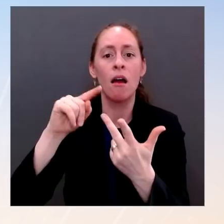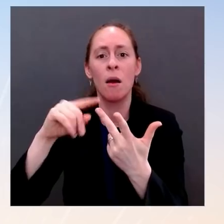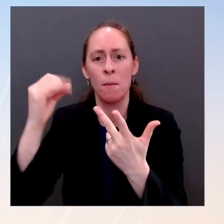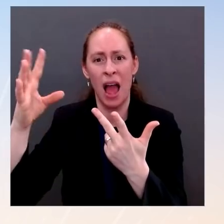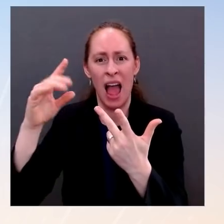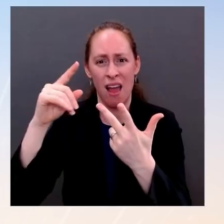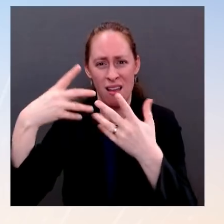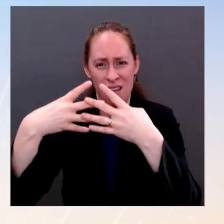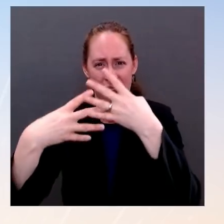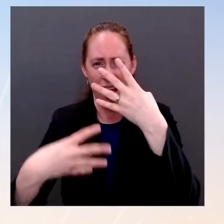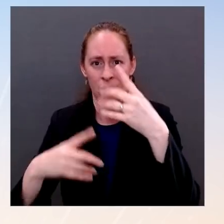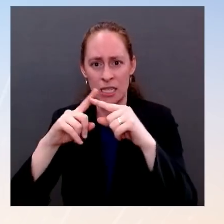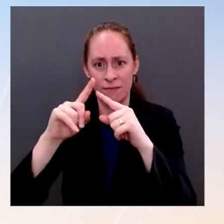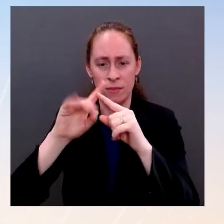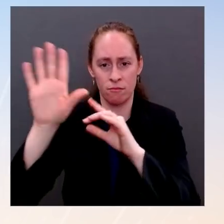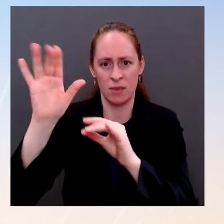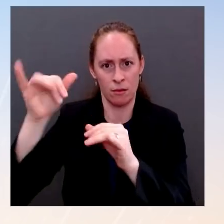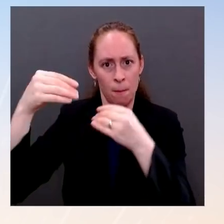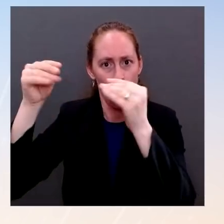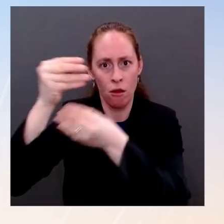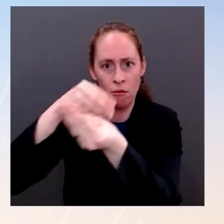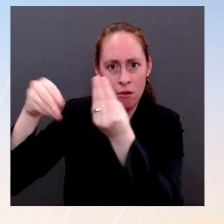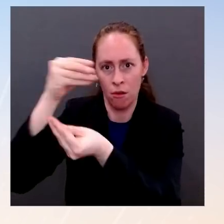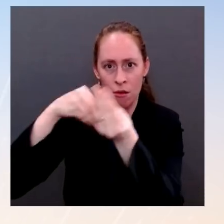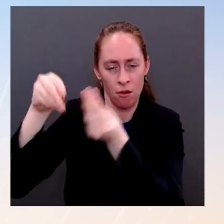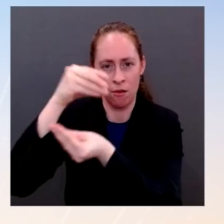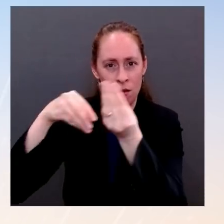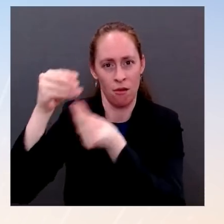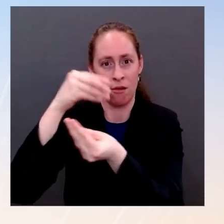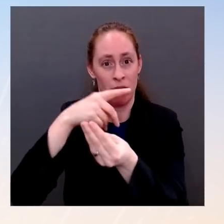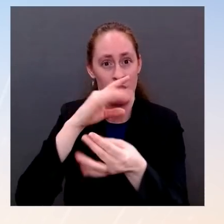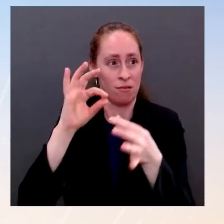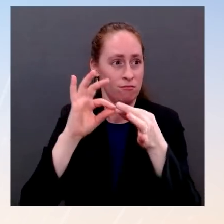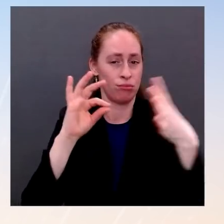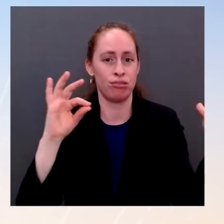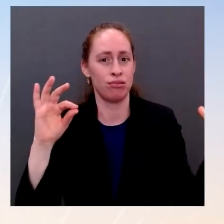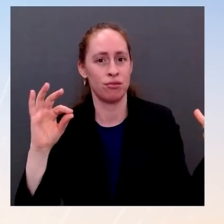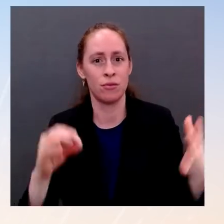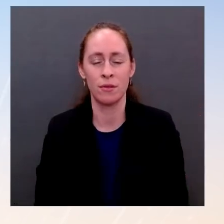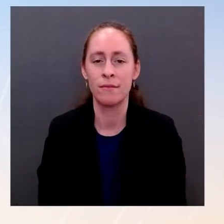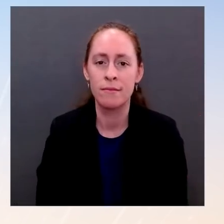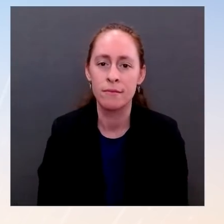And if you think about the foundational technologies of our time, they are, in almost all cases,